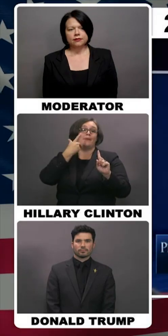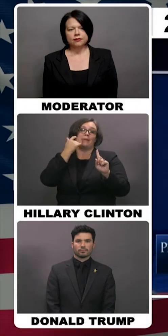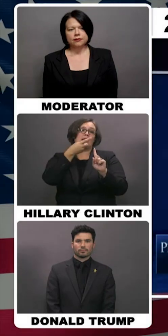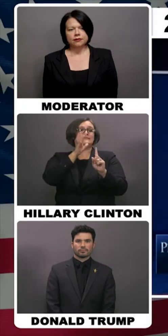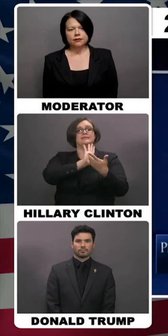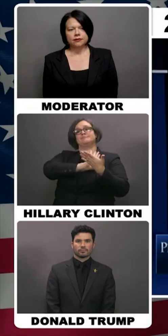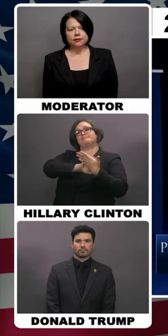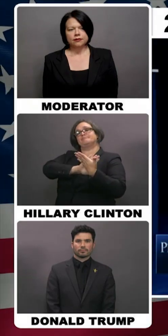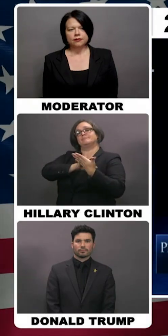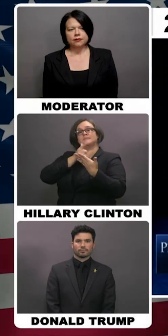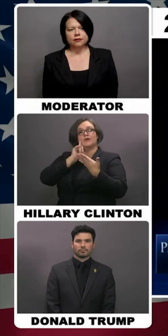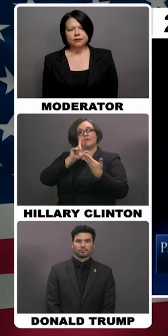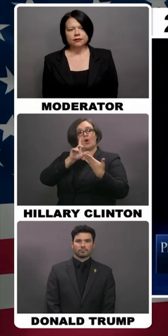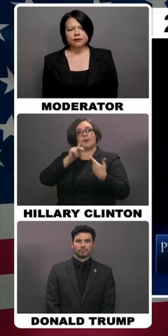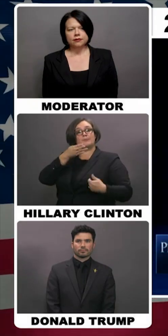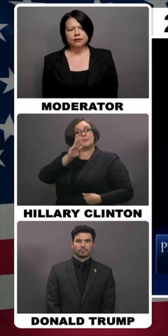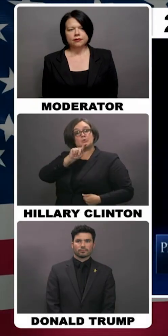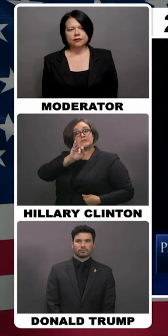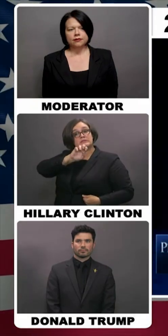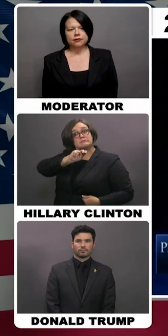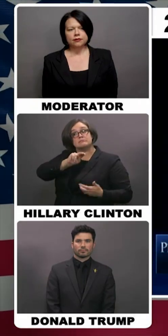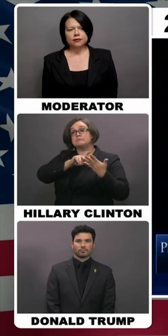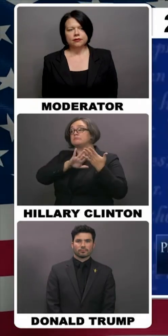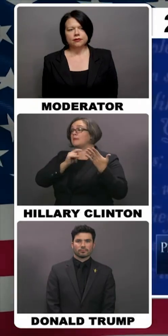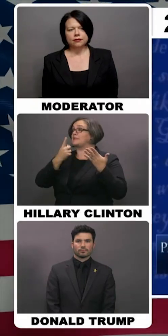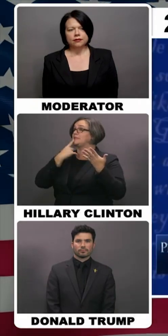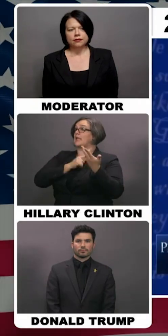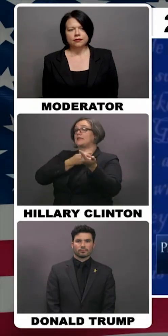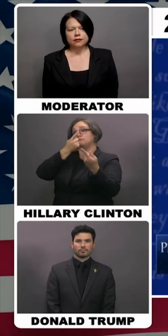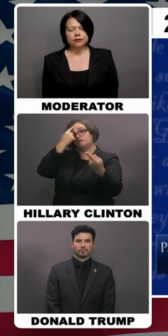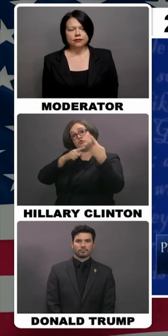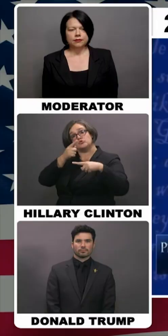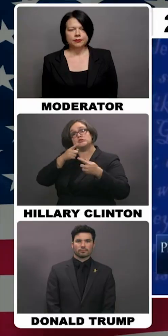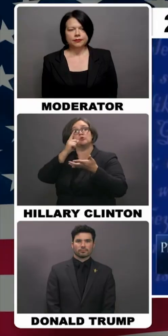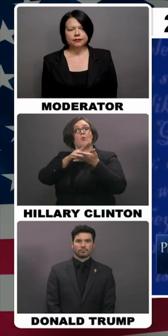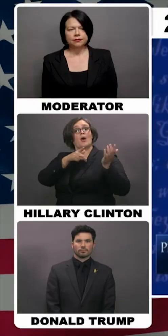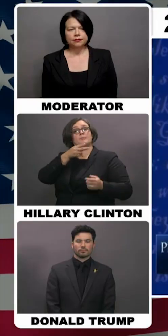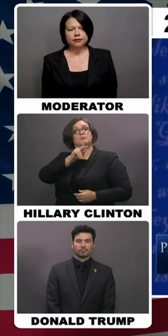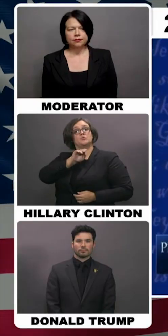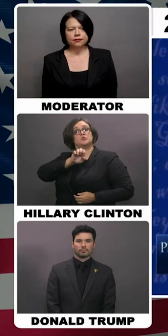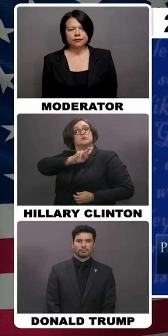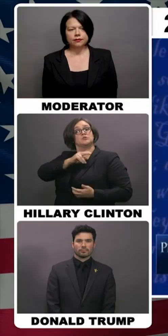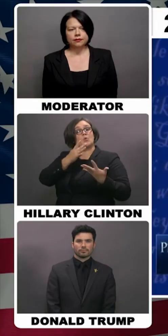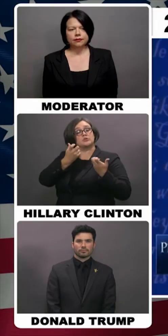because he says he agrees with a lot of what Putin wants to do, maybe because he wants to do business in Moscow.